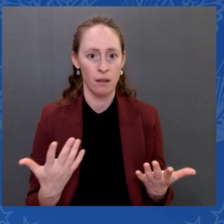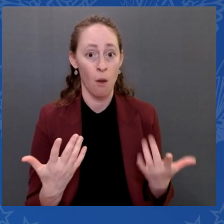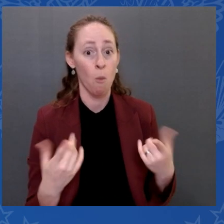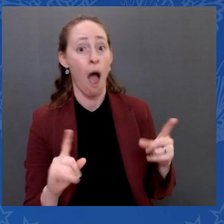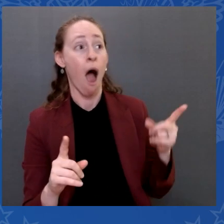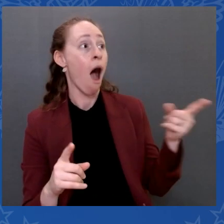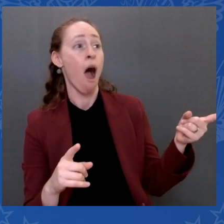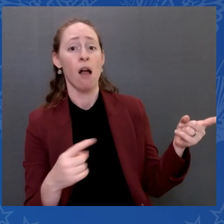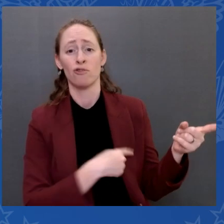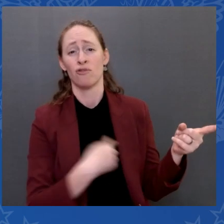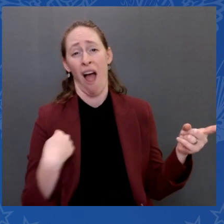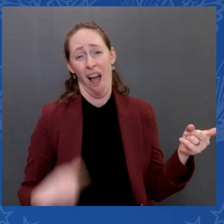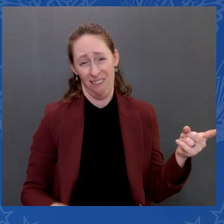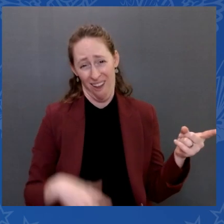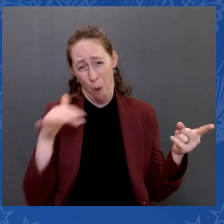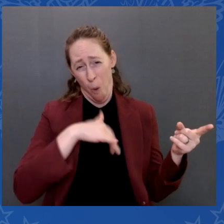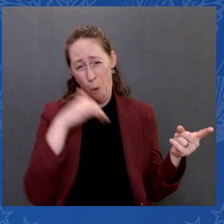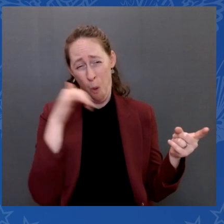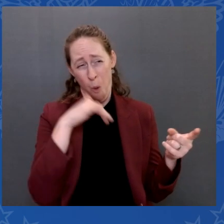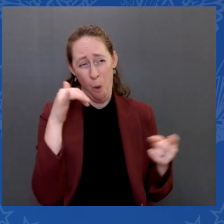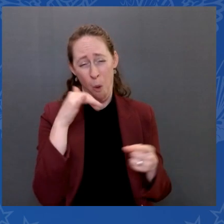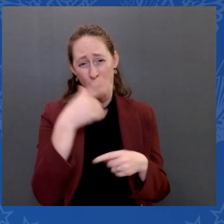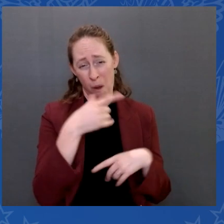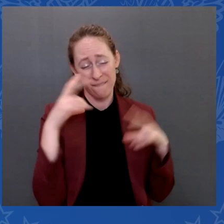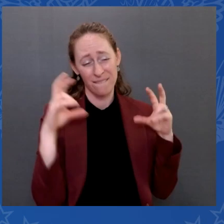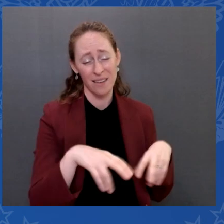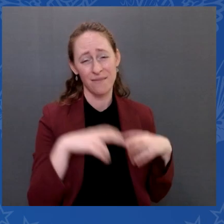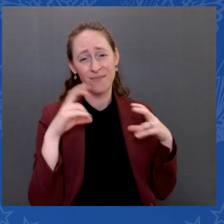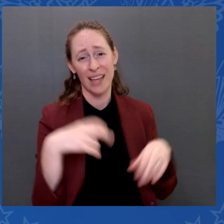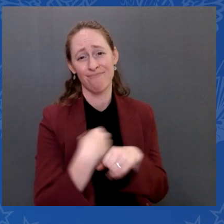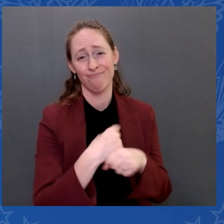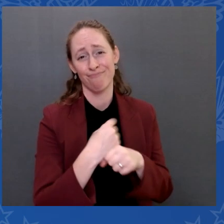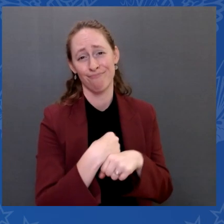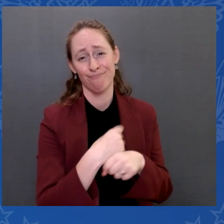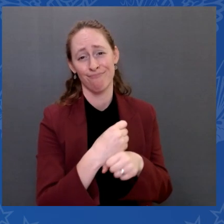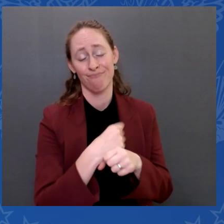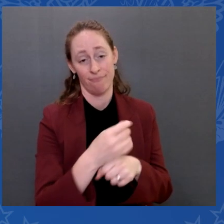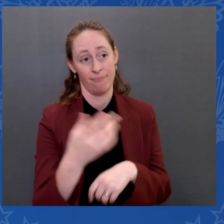So we're very much behind. And the CEOs who are with us this afternoon,